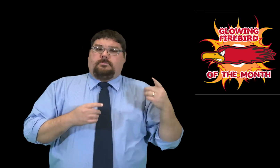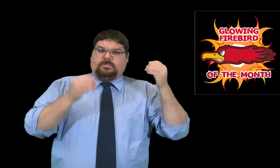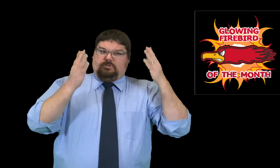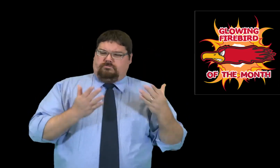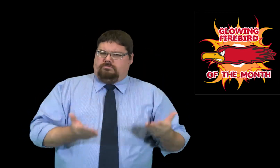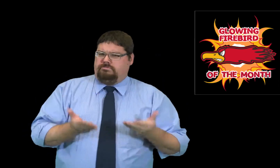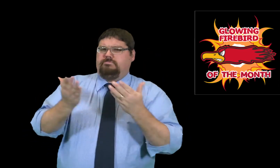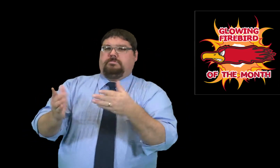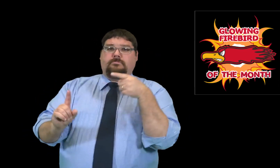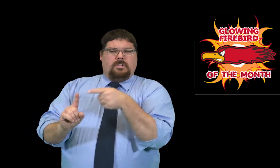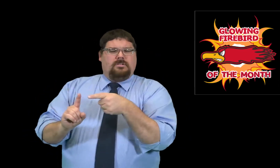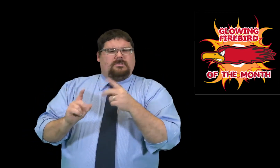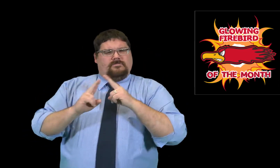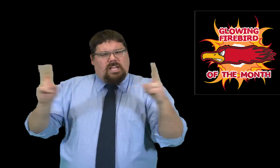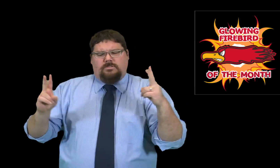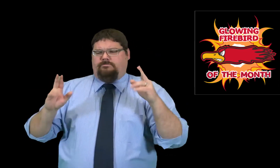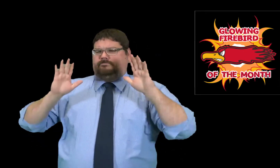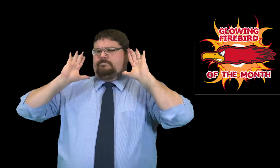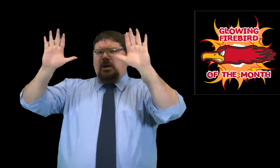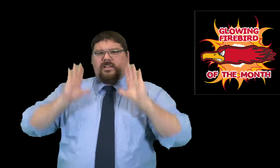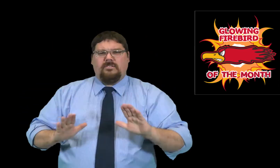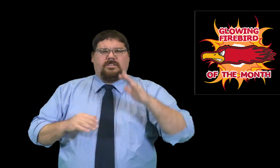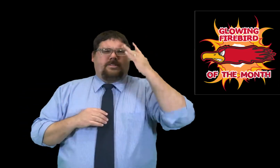Our high school student this month was recommended by one of their teachers.